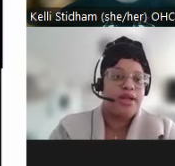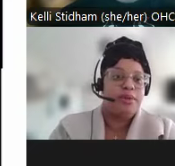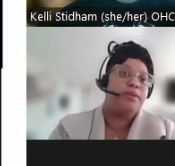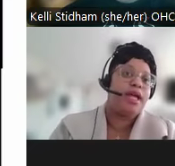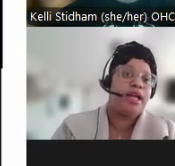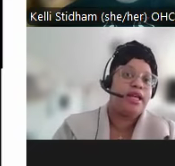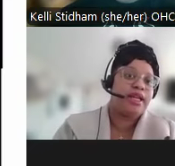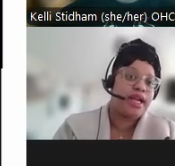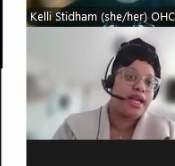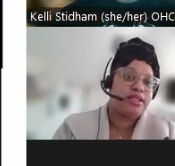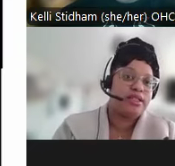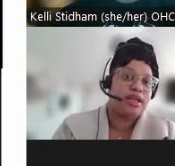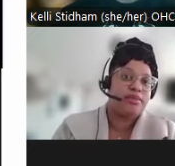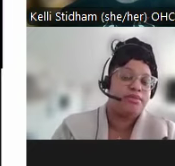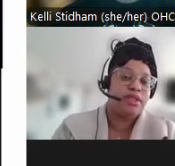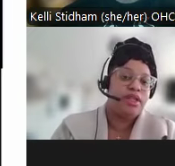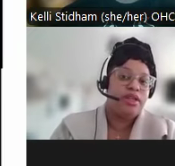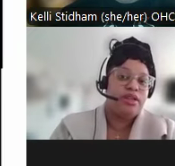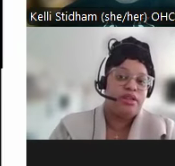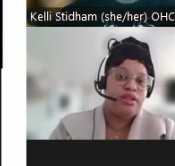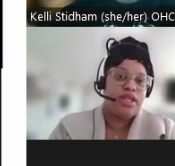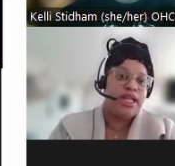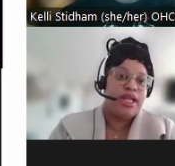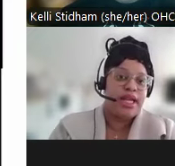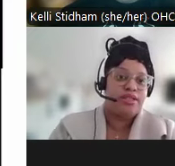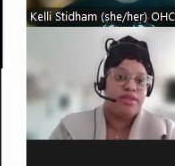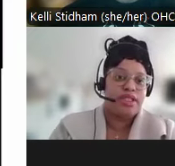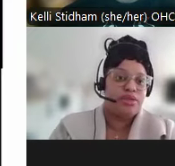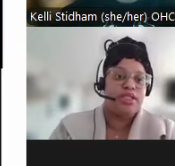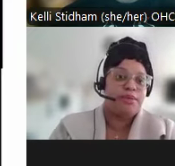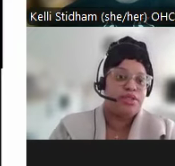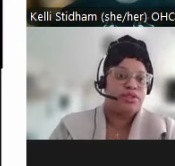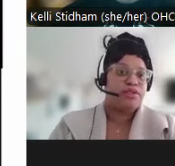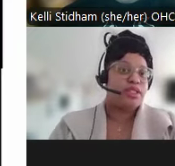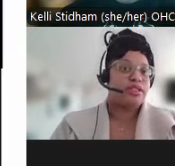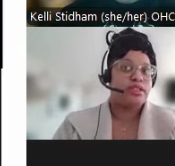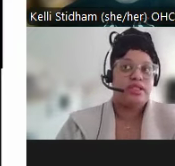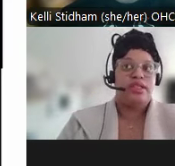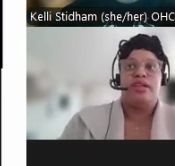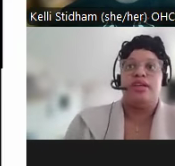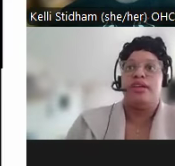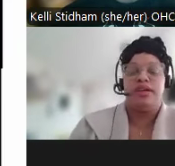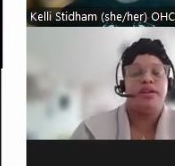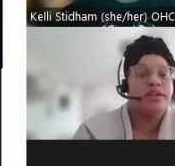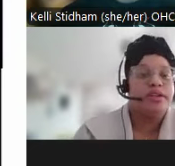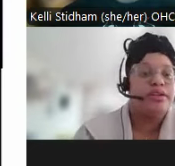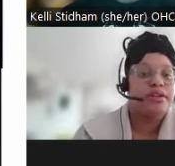put them in like an enhanced um needing enhanced services or exceptional